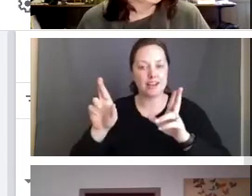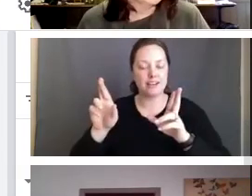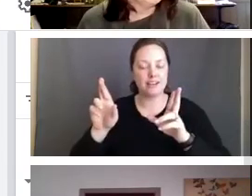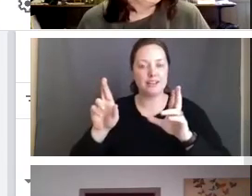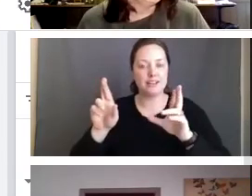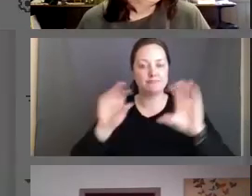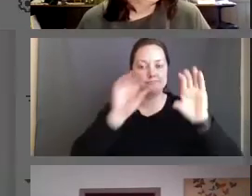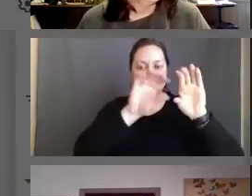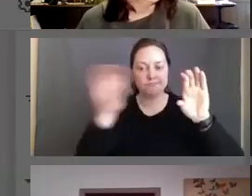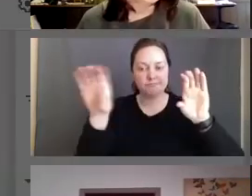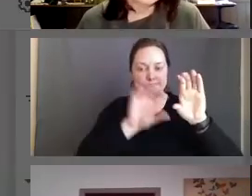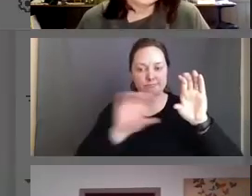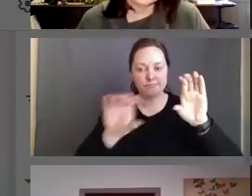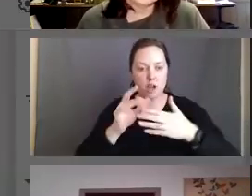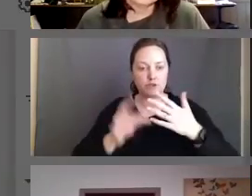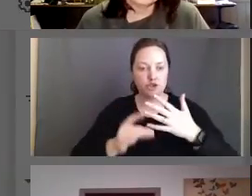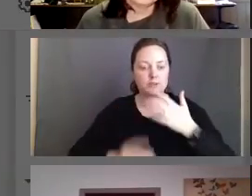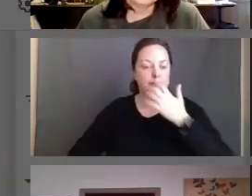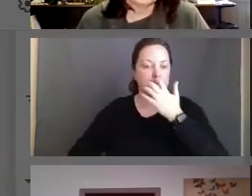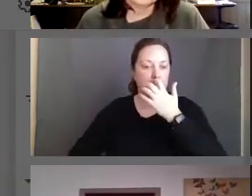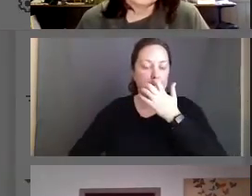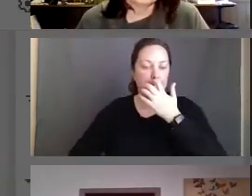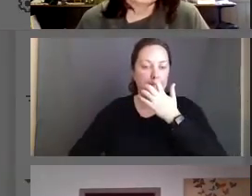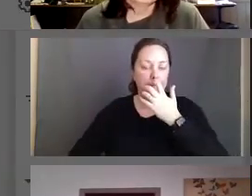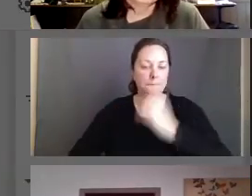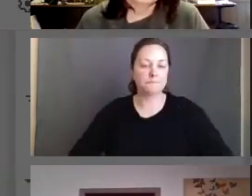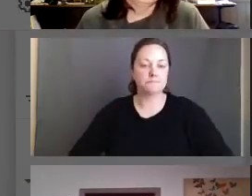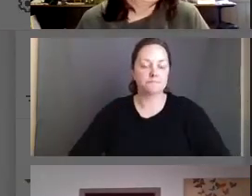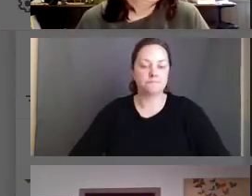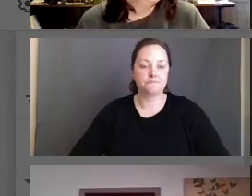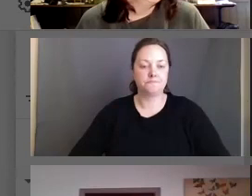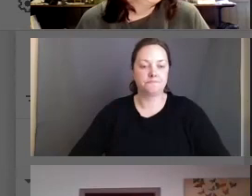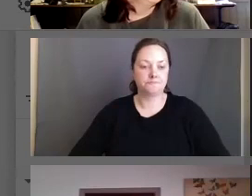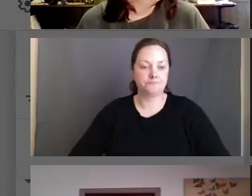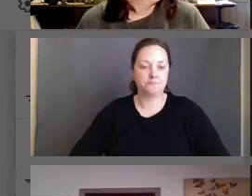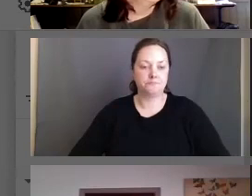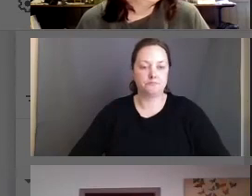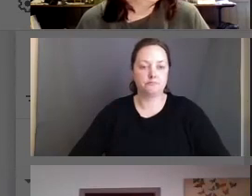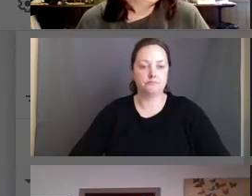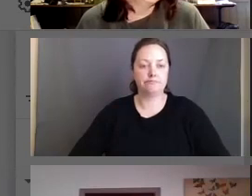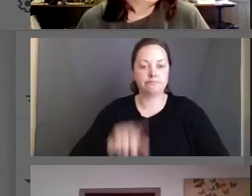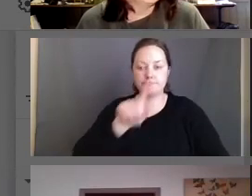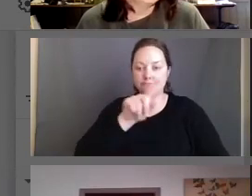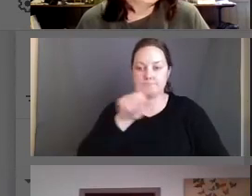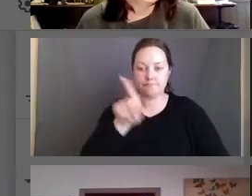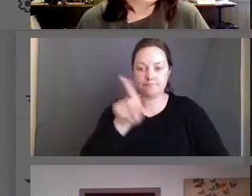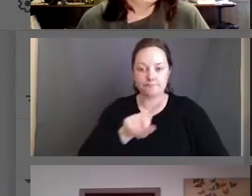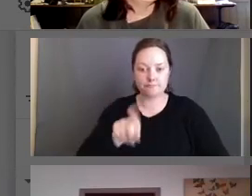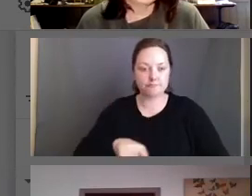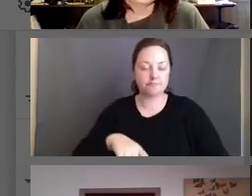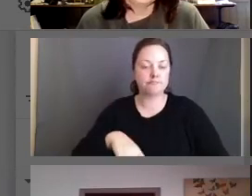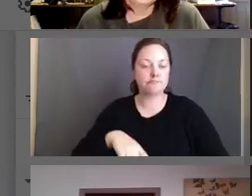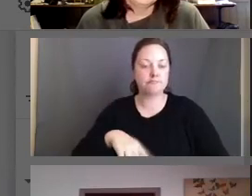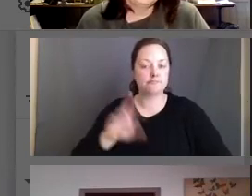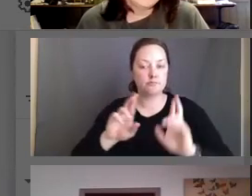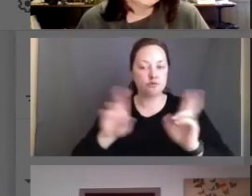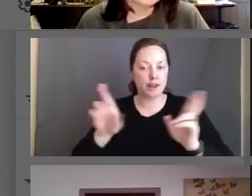Google sites supports the feature of dividers, which helps you to separate the content a